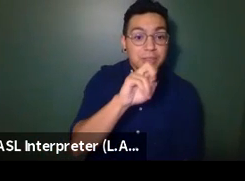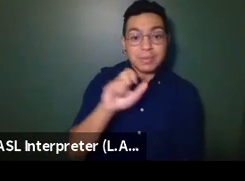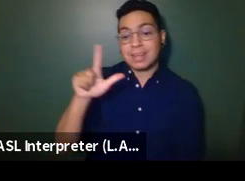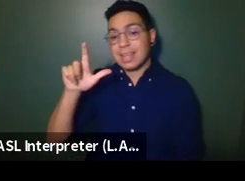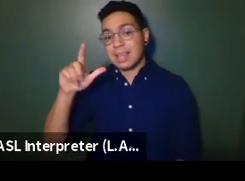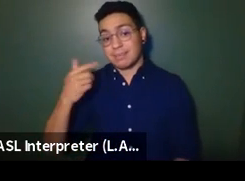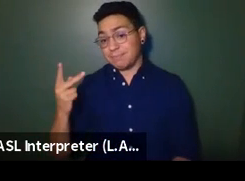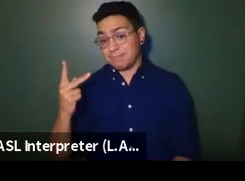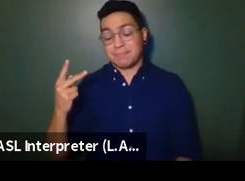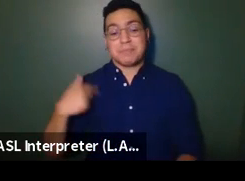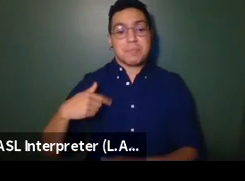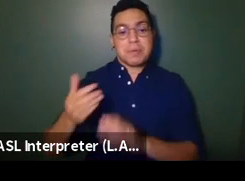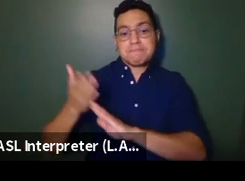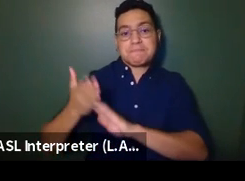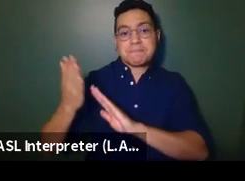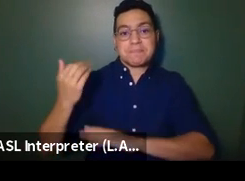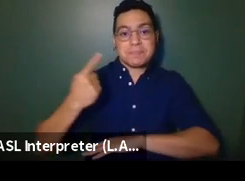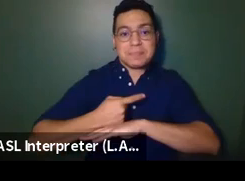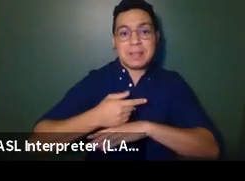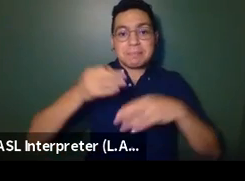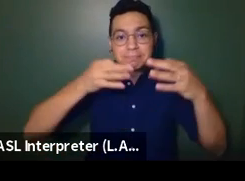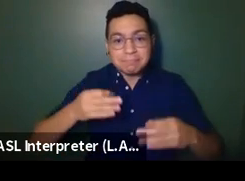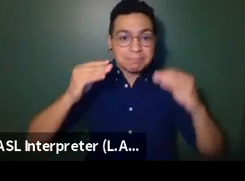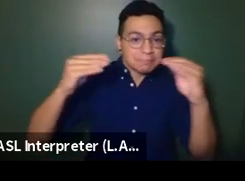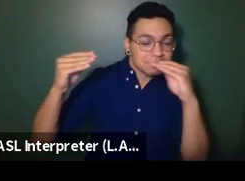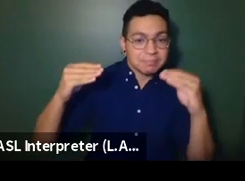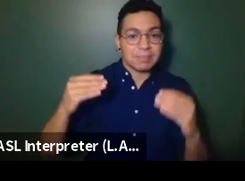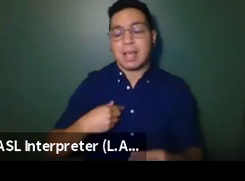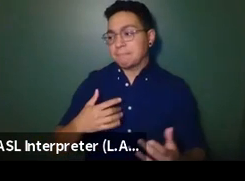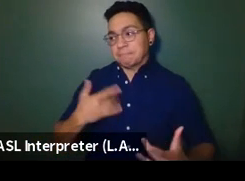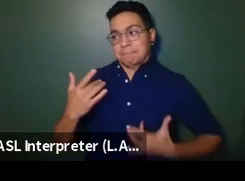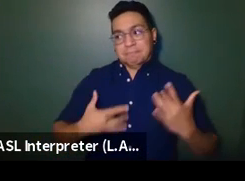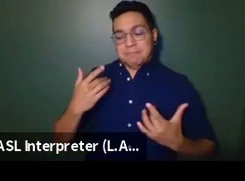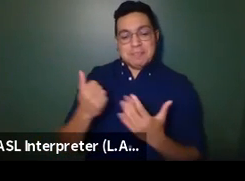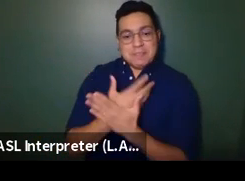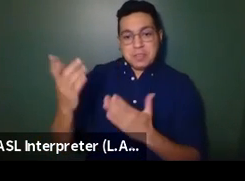Jeff Crawford: running the show today. And Katherine, I'm excited for all the goodies that you're going to be leading us through. Thank you so much.